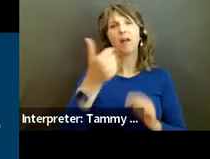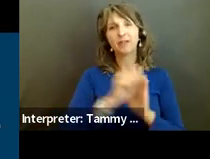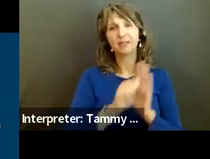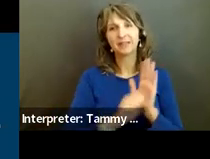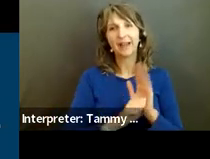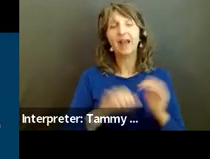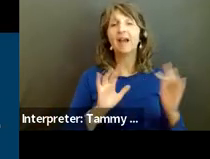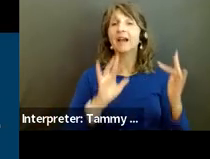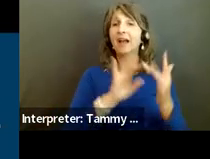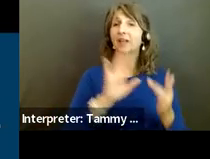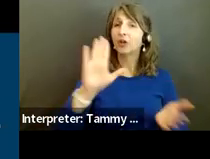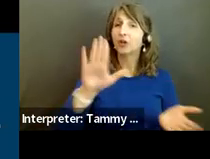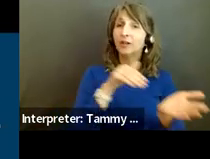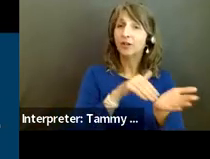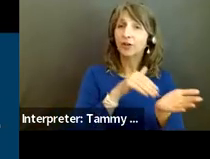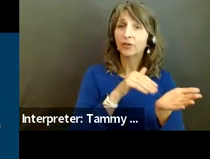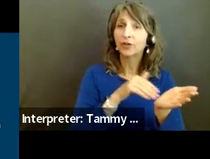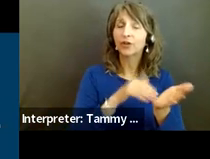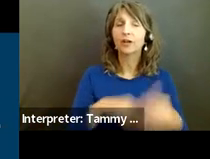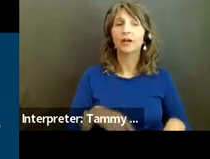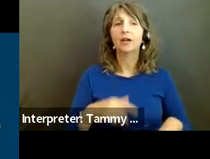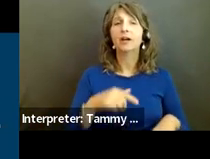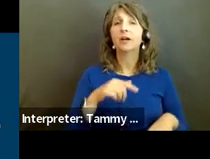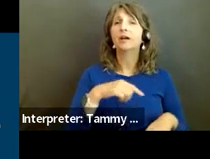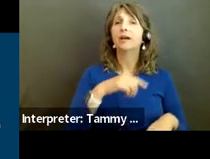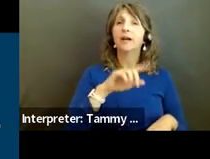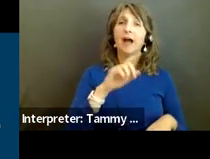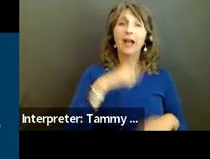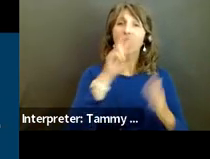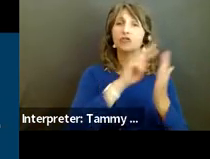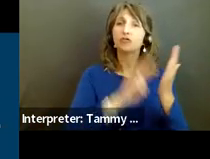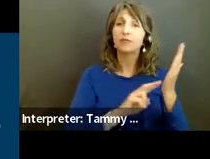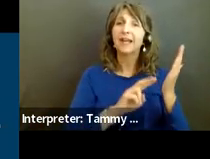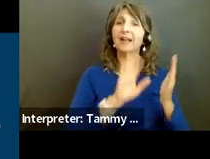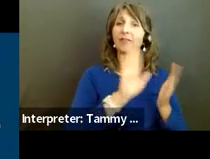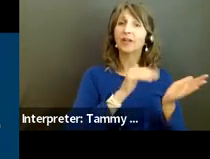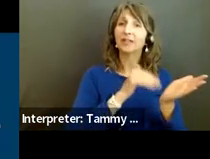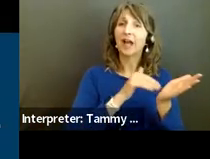They knew her whole story and I was able to see their notes, watch her progress over 10 years. And this was extremely helpful for us as we figured out how to manage her care.